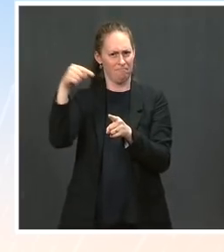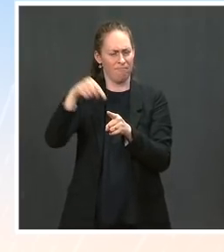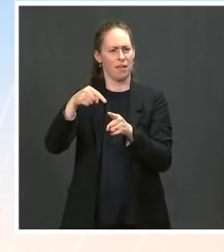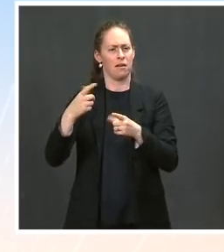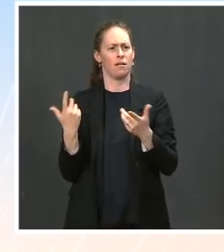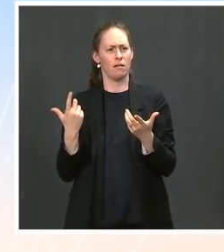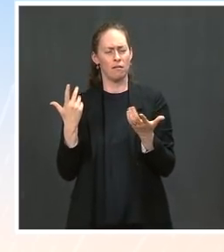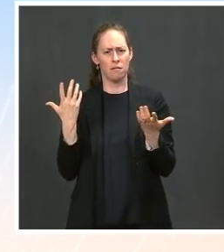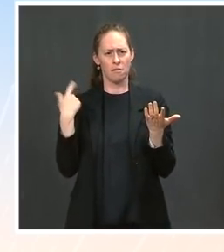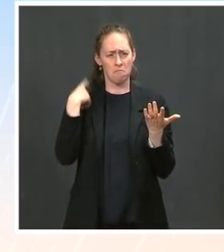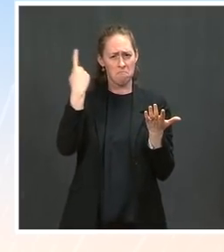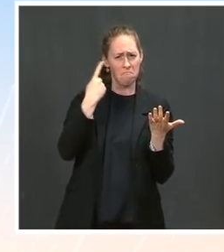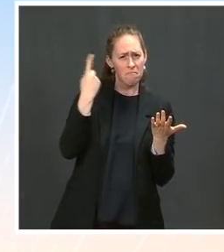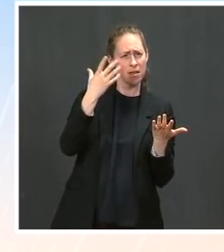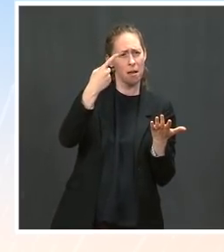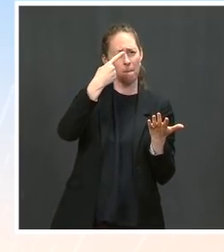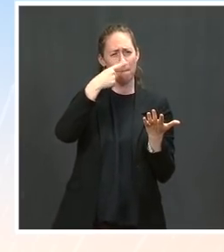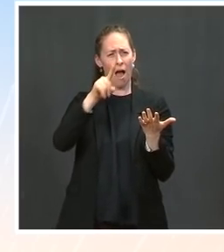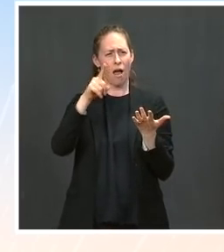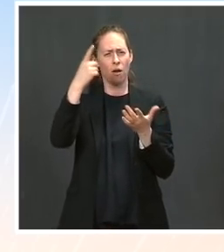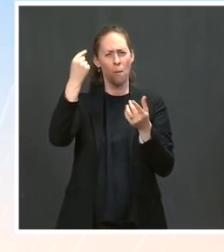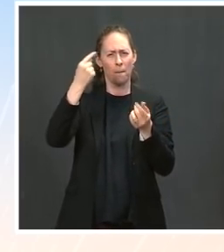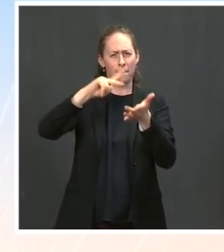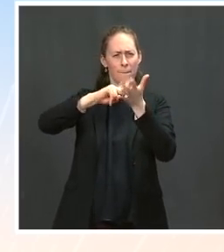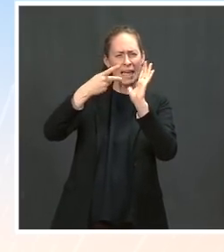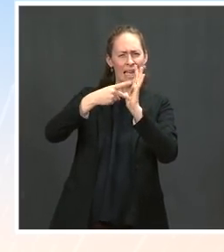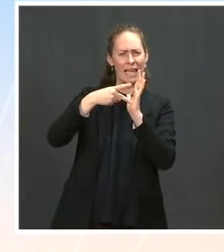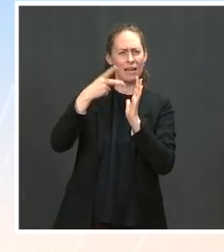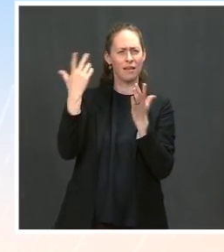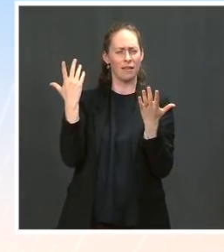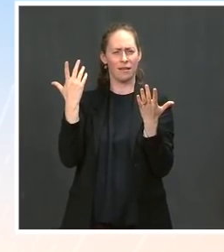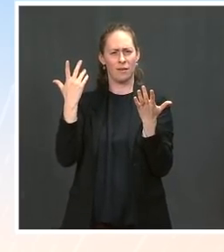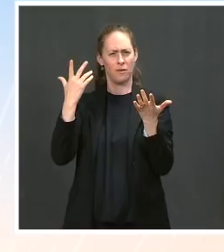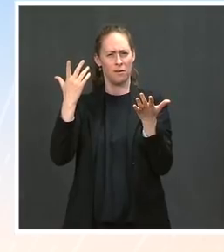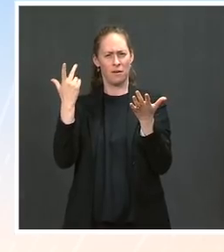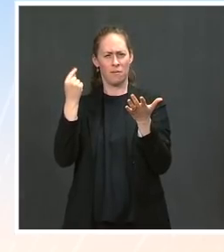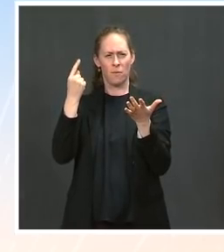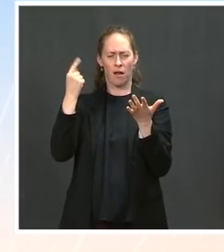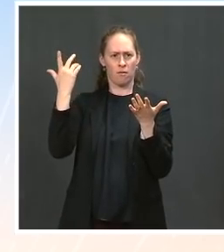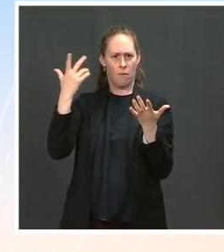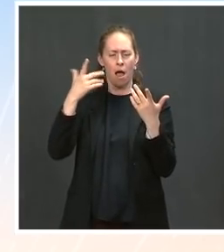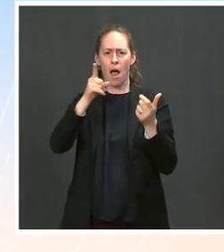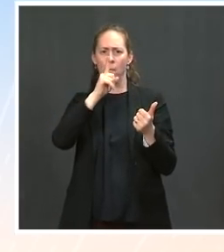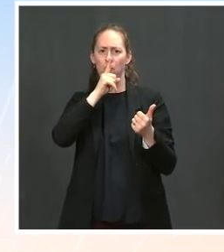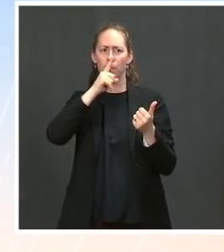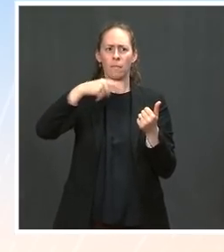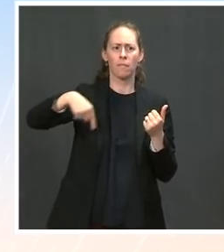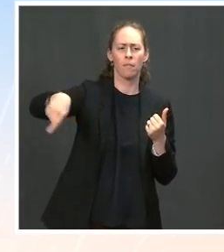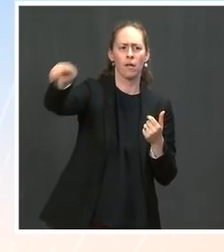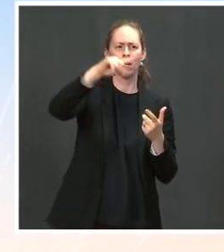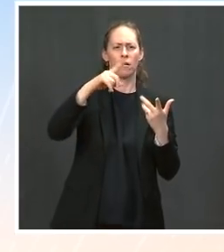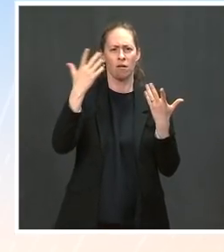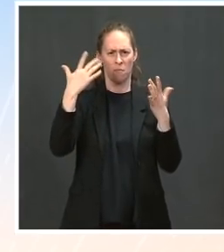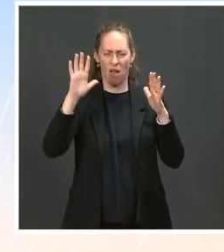What precisely did the President mean? What is "overwhelming"? And does this mean the President thinks the police officer should be convicted on all counts?